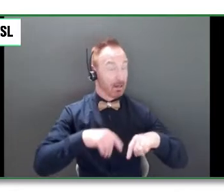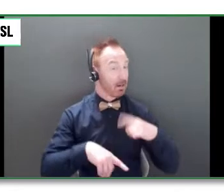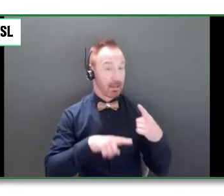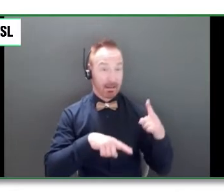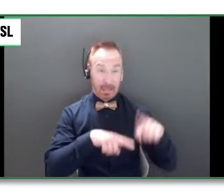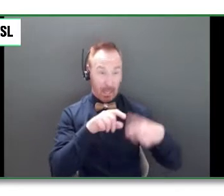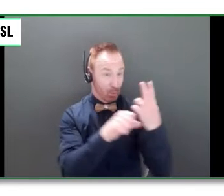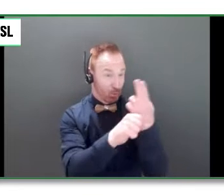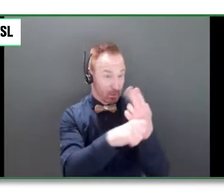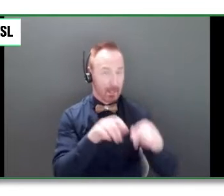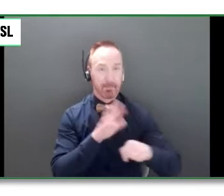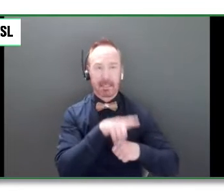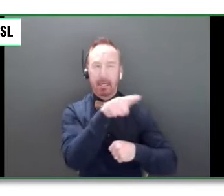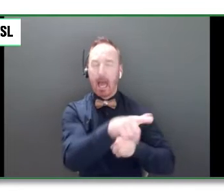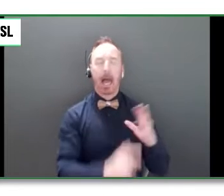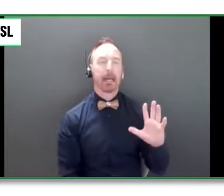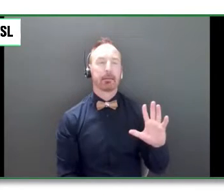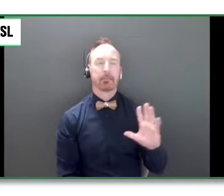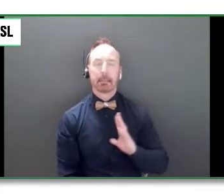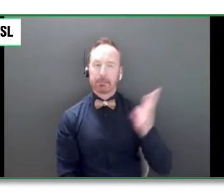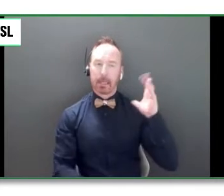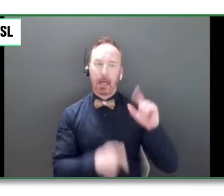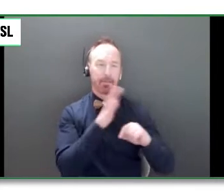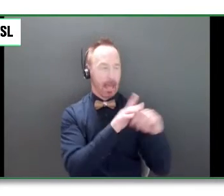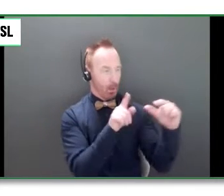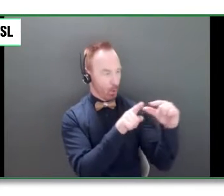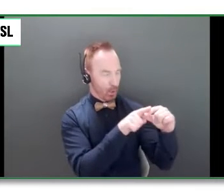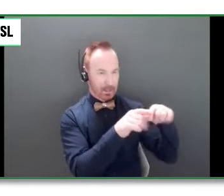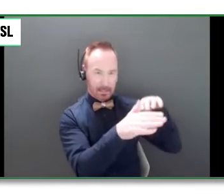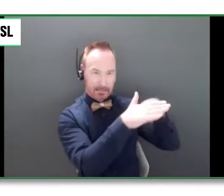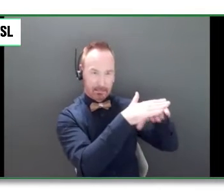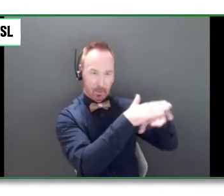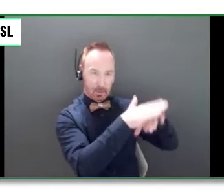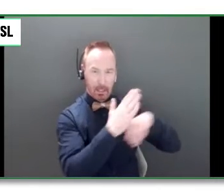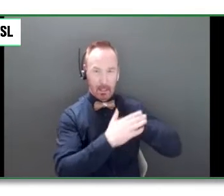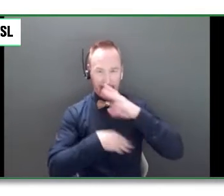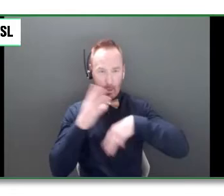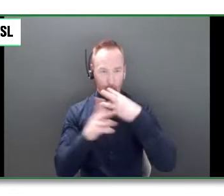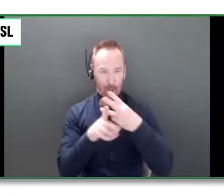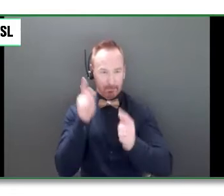word accessible, the idea that the world must be reworked for my benefit."